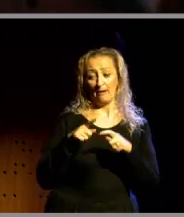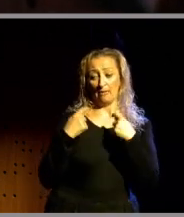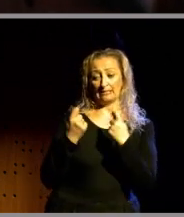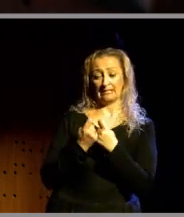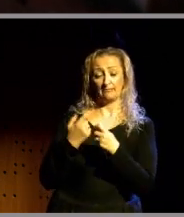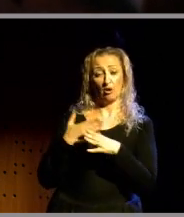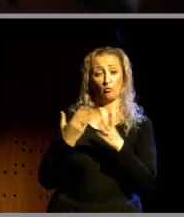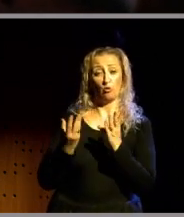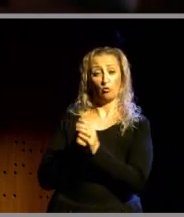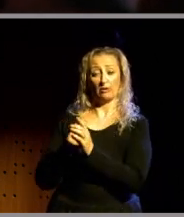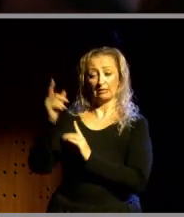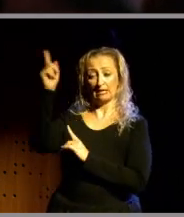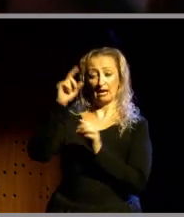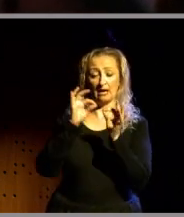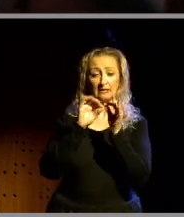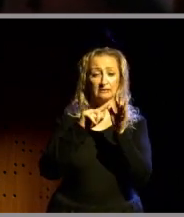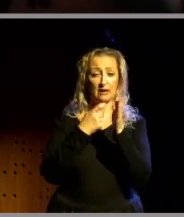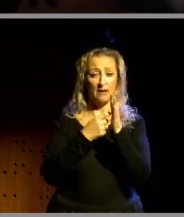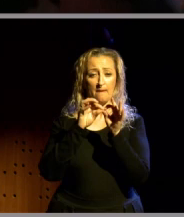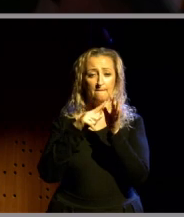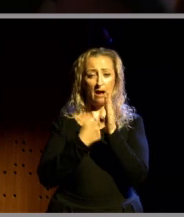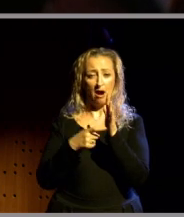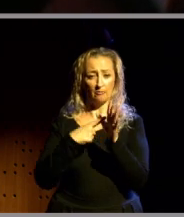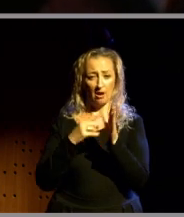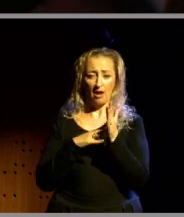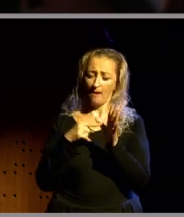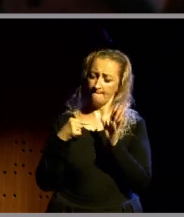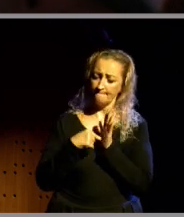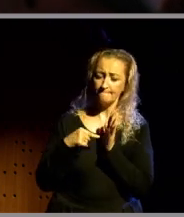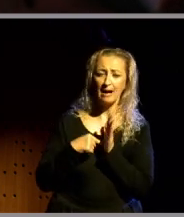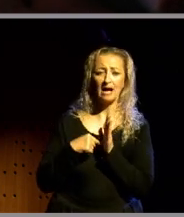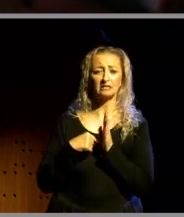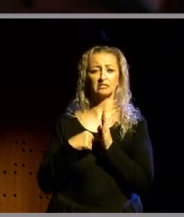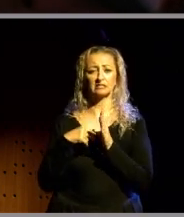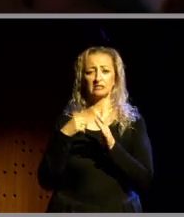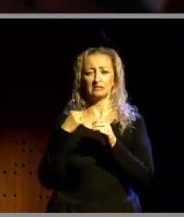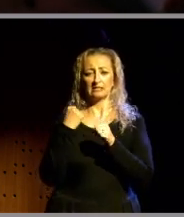Matt, Newborn, Gabe, sorry Gabe,